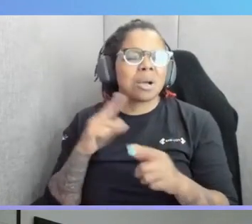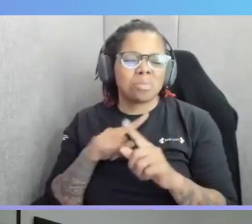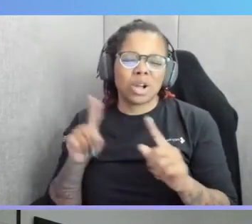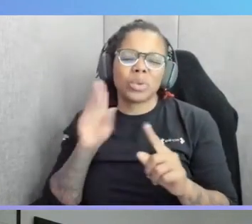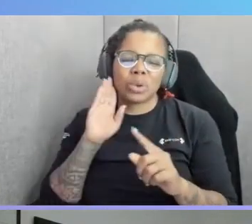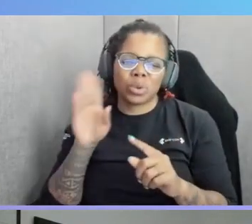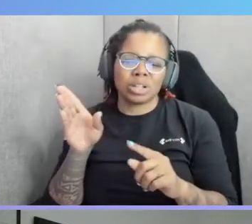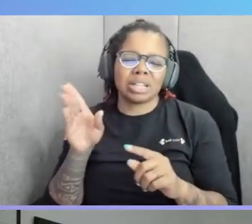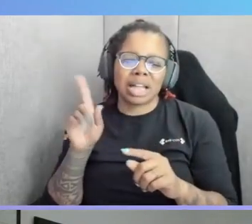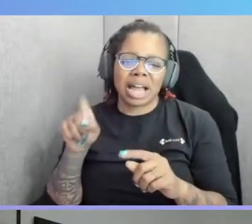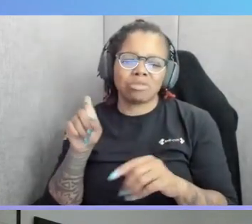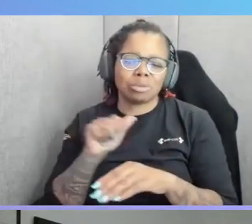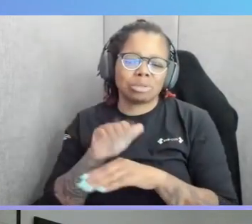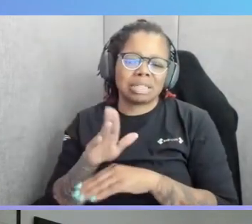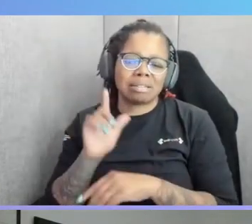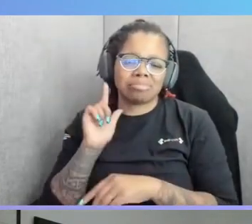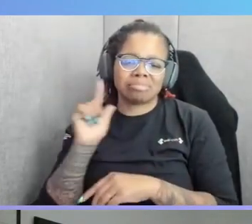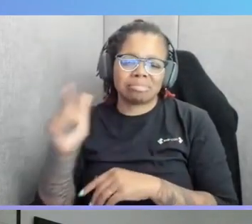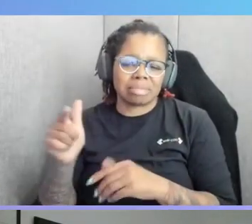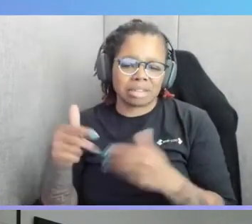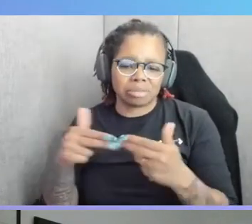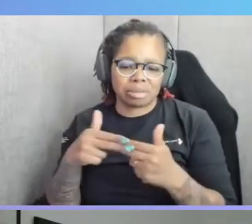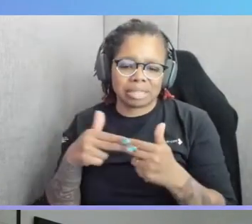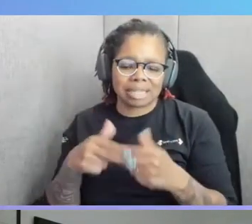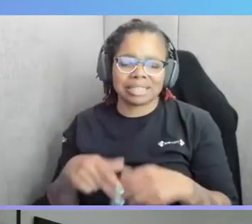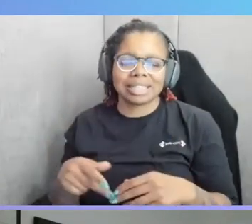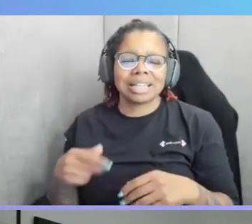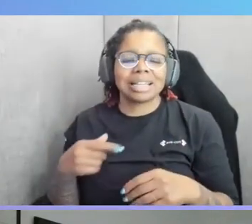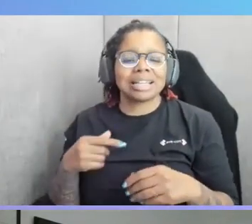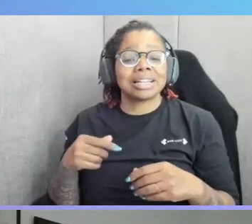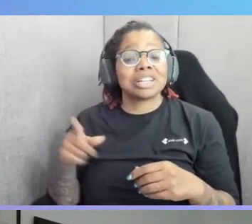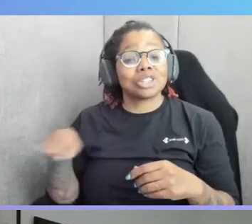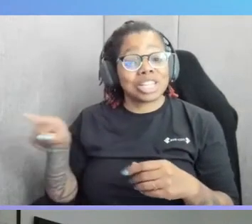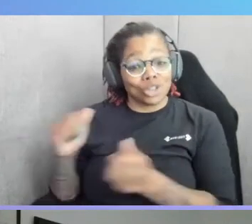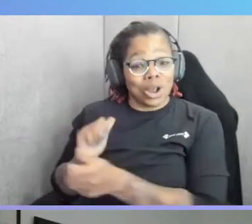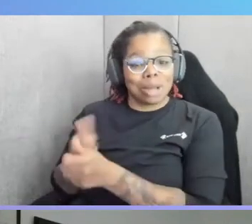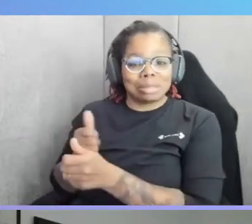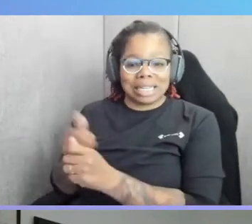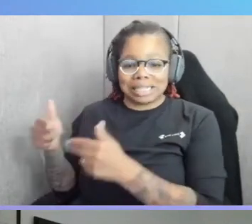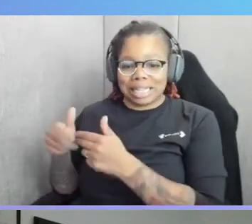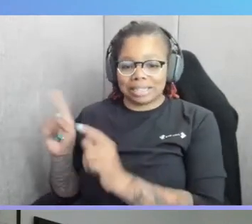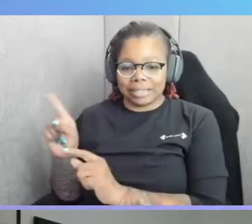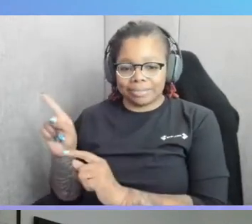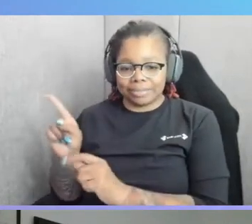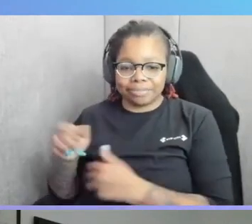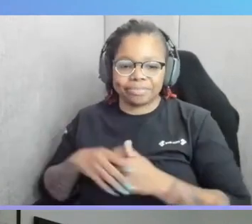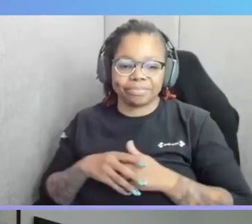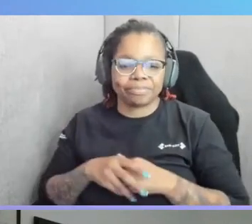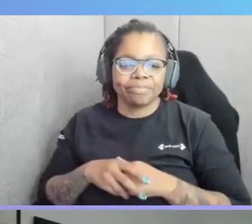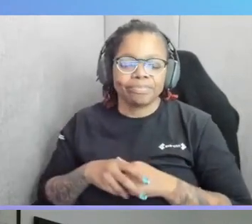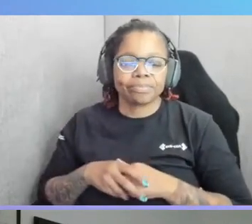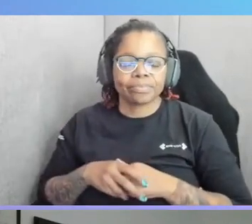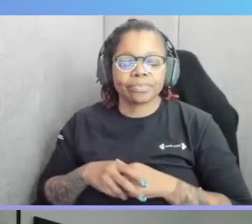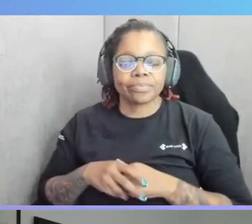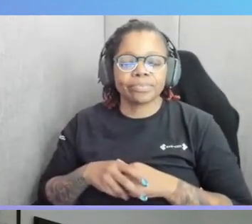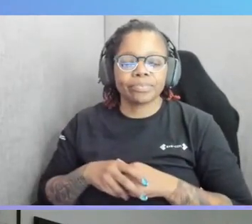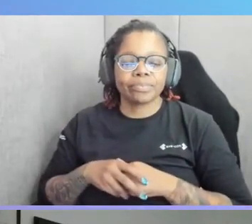for you all to download. Um, and I've moved into those those updates. So, um, when we moved into collection images, we found